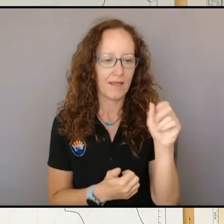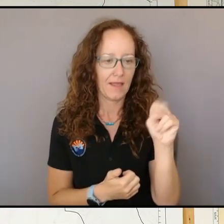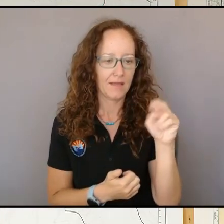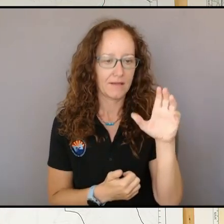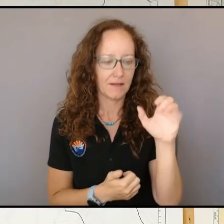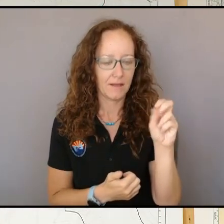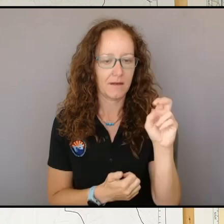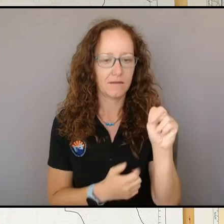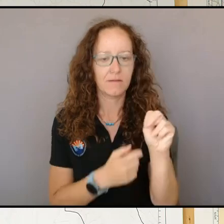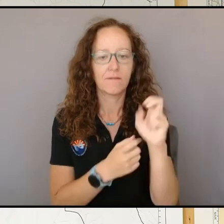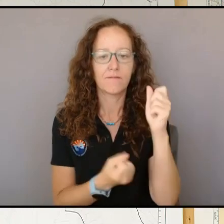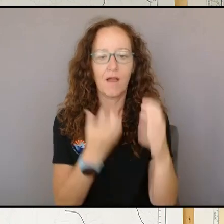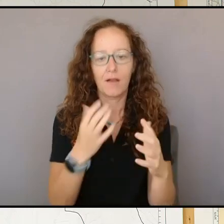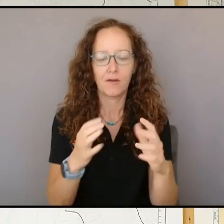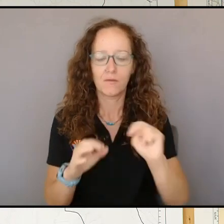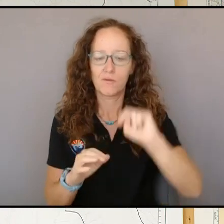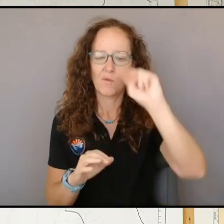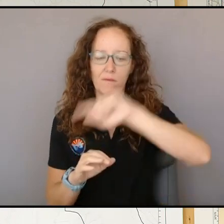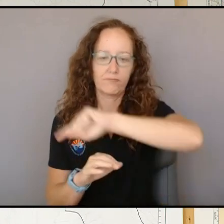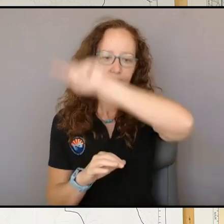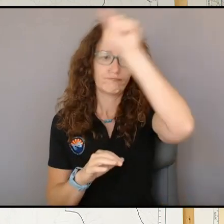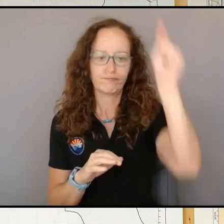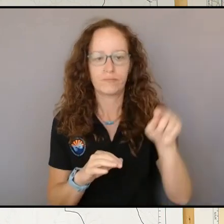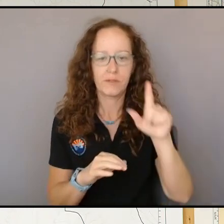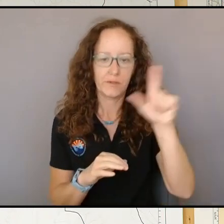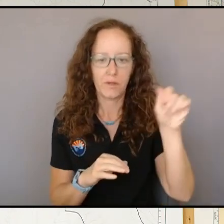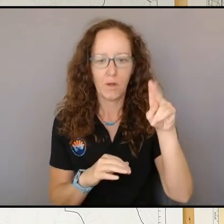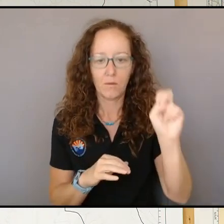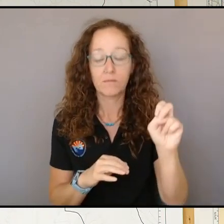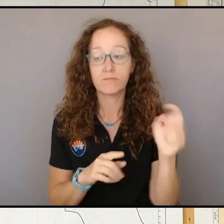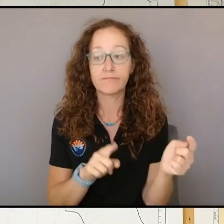Mountain area, we do have heavy equipment still up on the